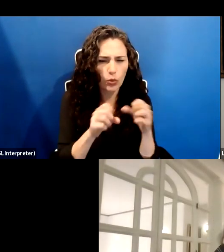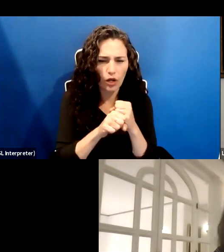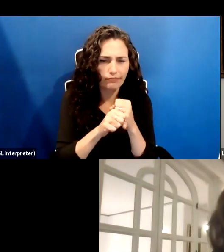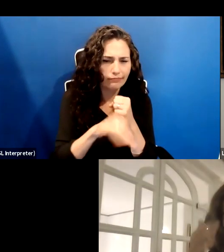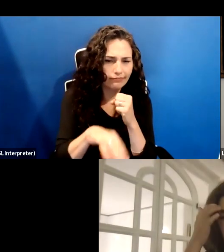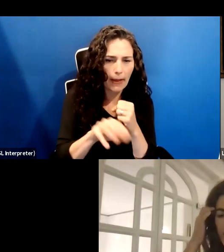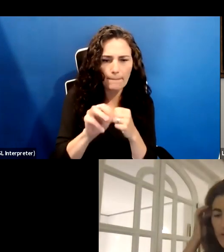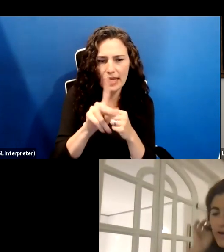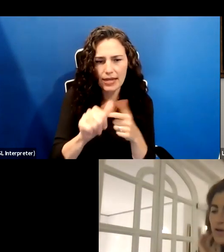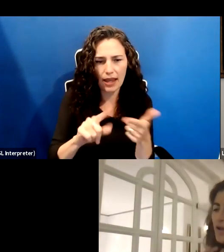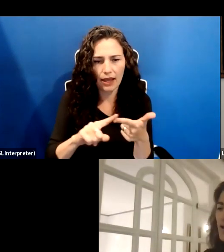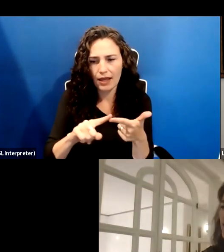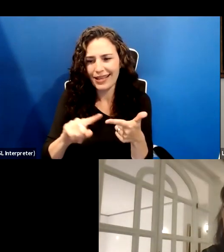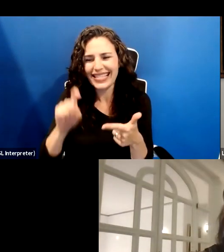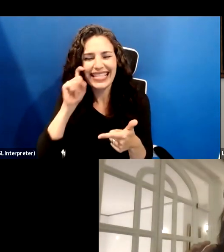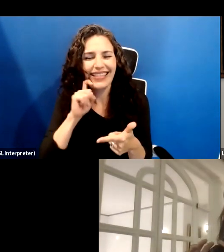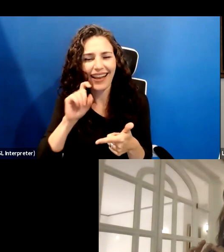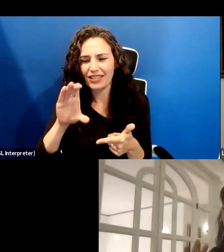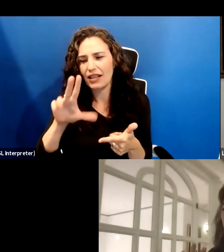Keith Raniere, talking about, you know, well,